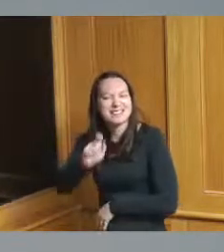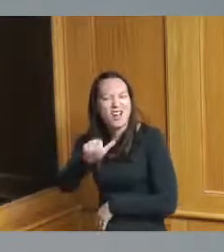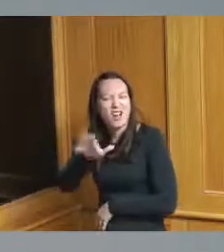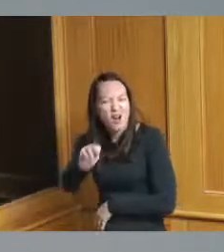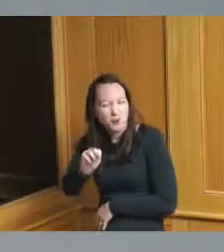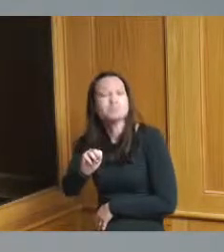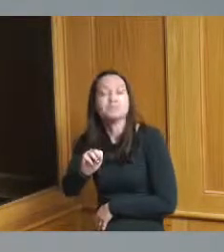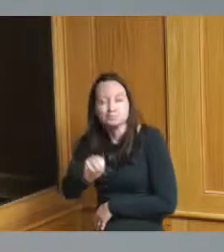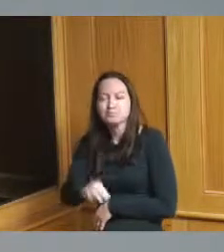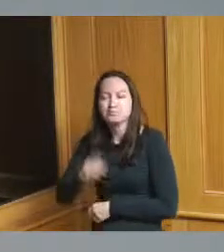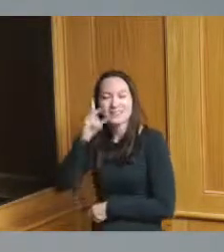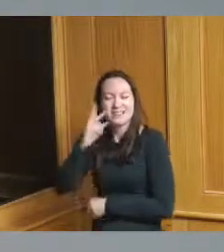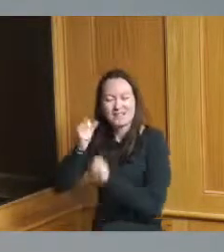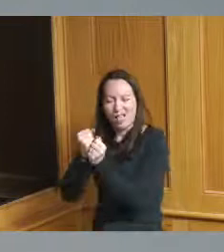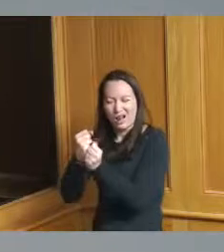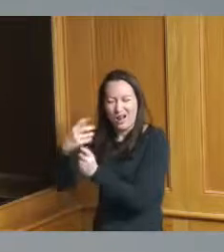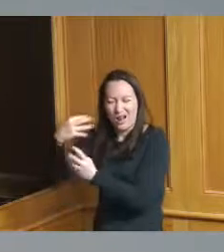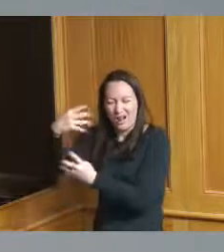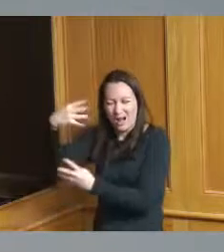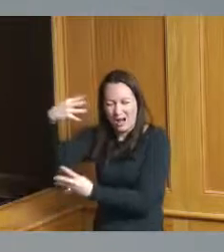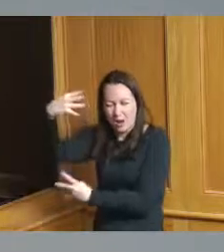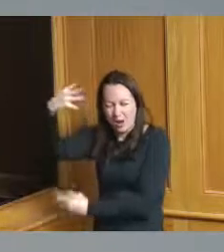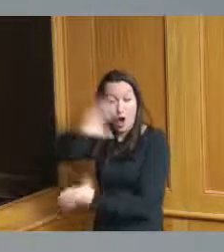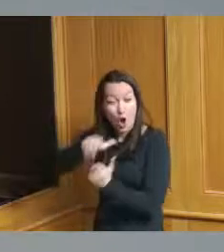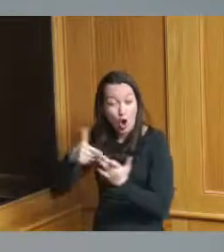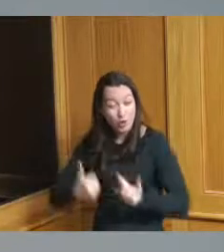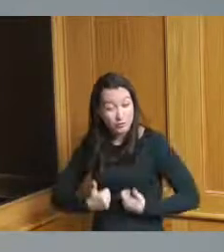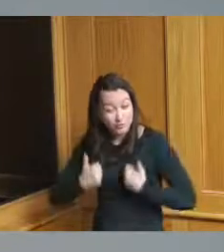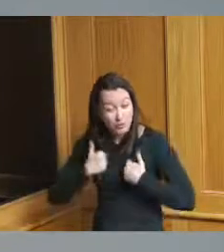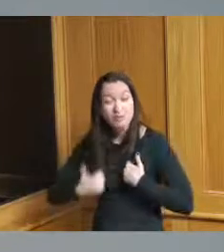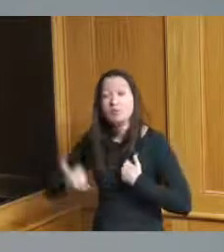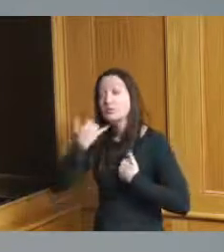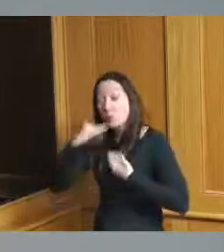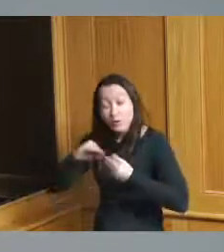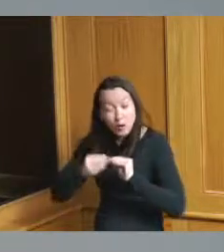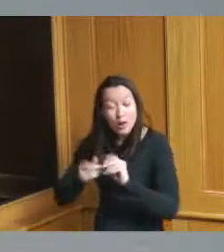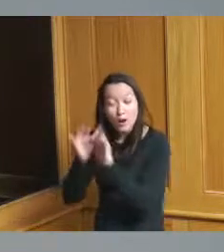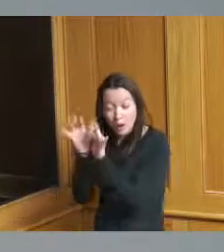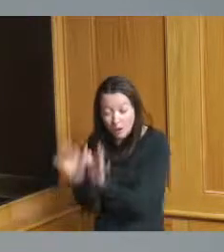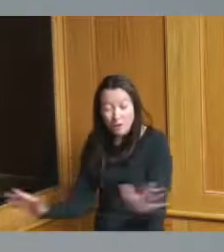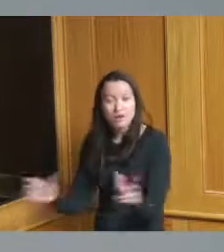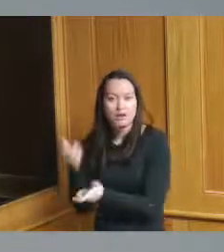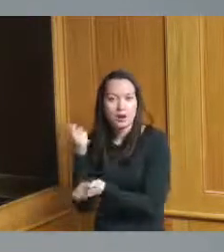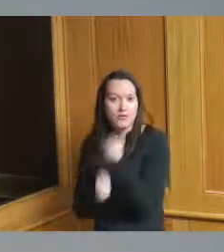and find the listing of all the addresses contact information for every site in the